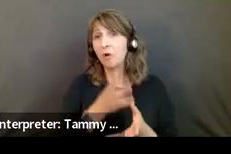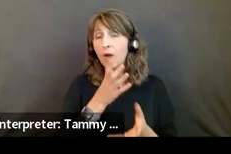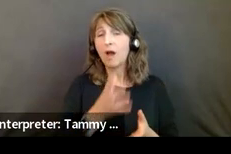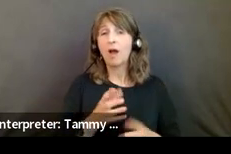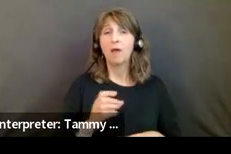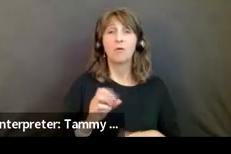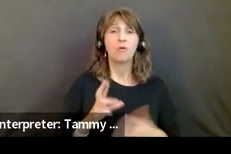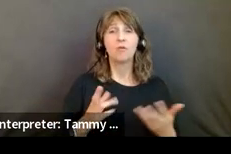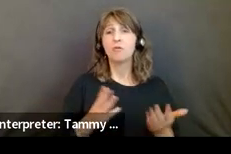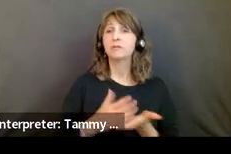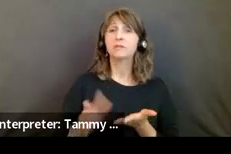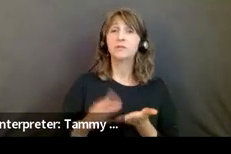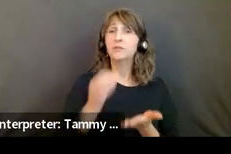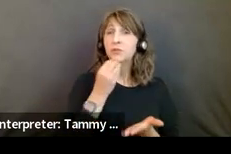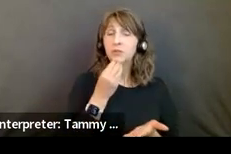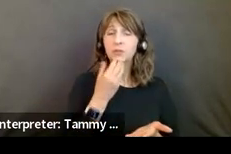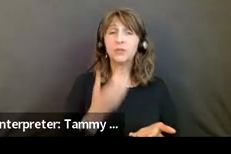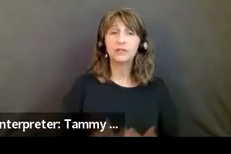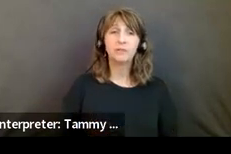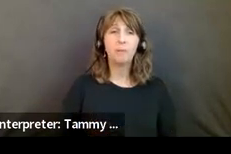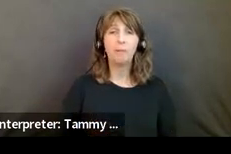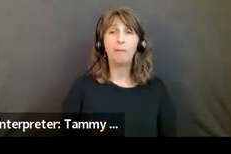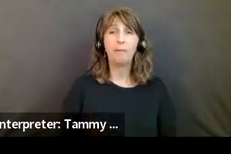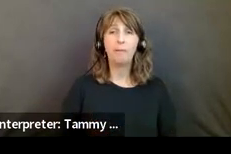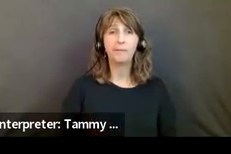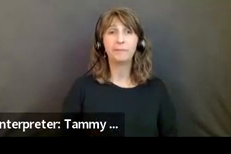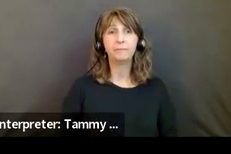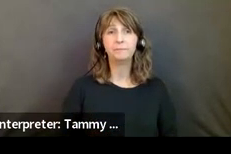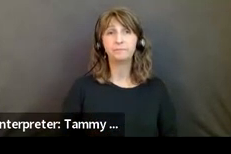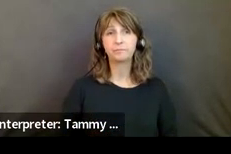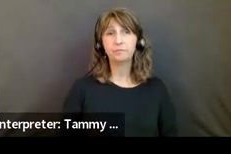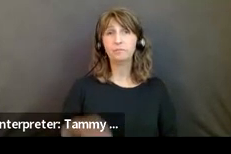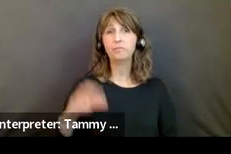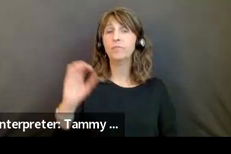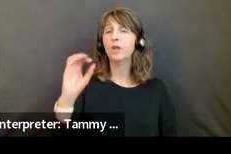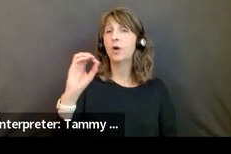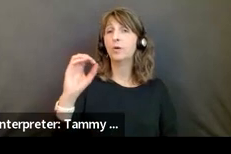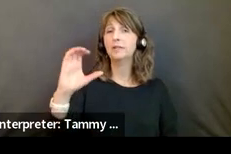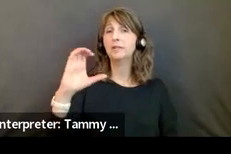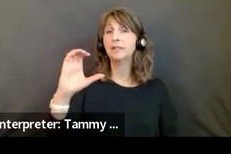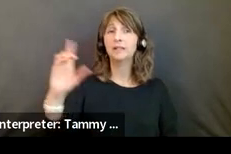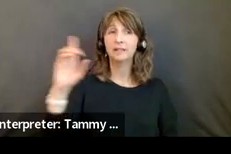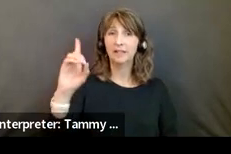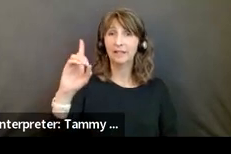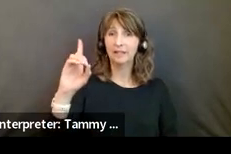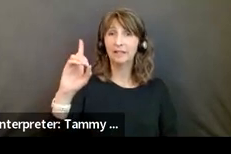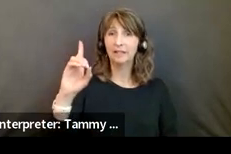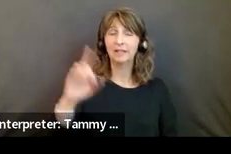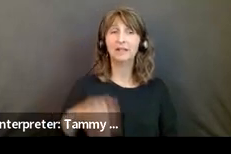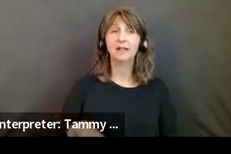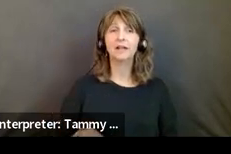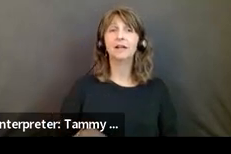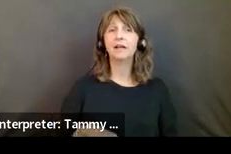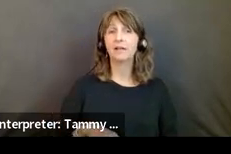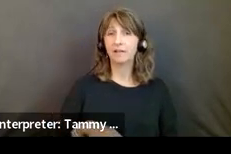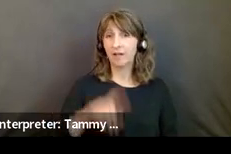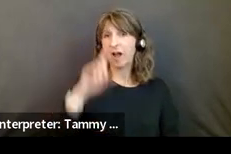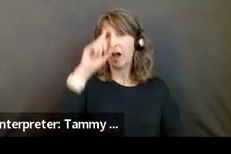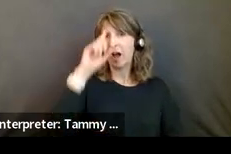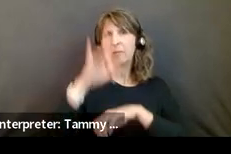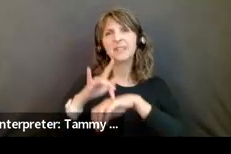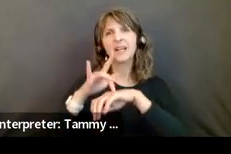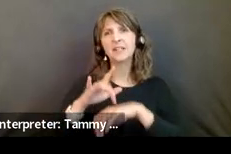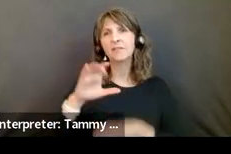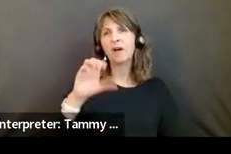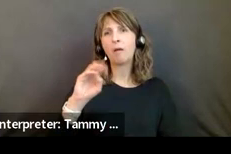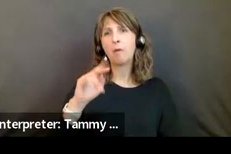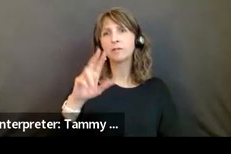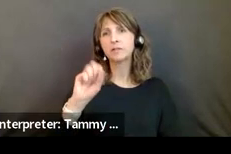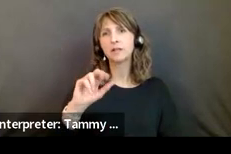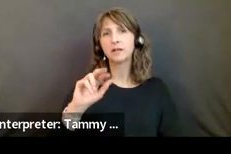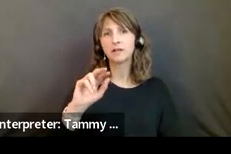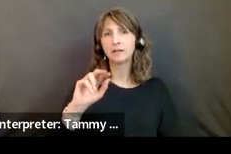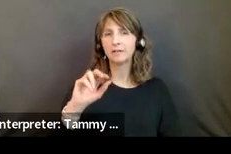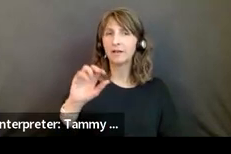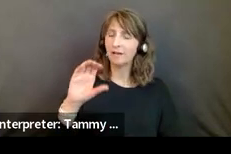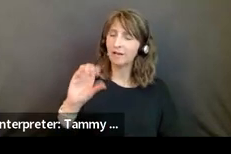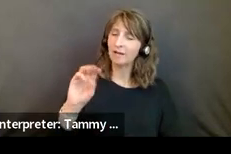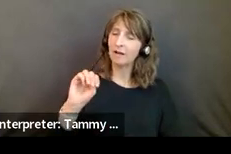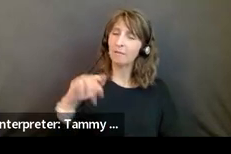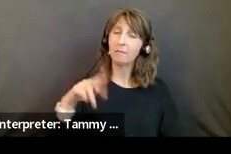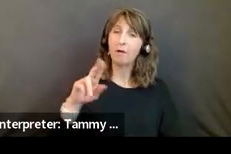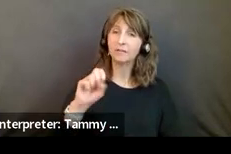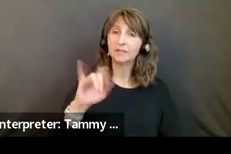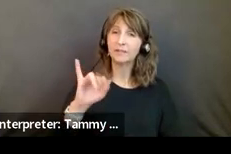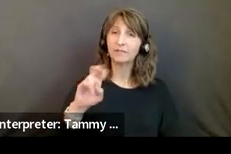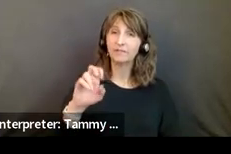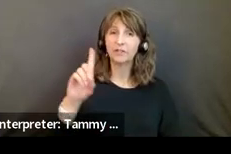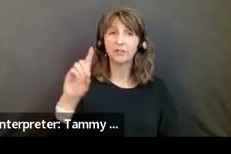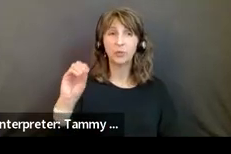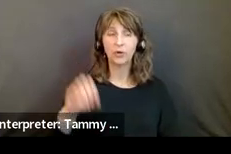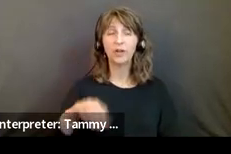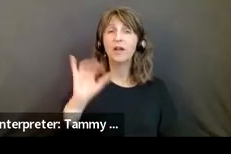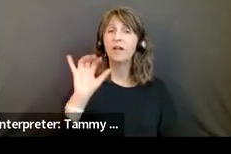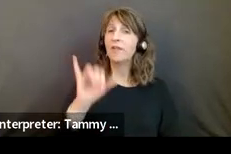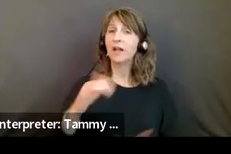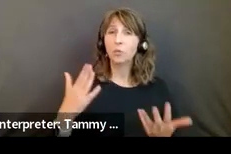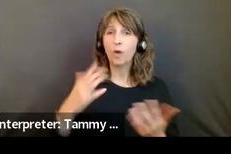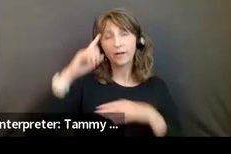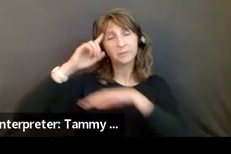Next slide. And then offsets of composite disorder. That's a very common term. That involves the intrusive thoughts, the distressing thoughts, the obsessions that lead to repetitive behaviors.